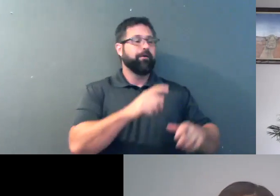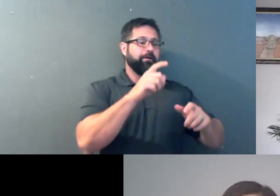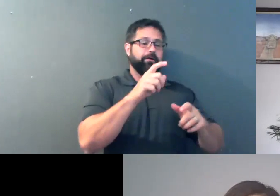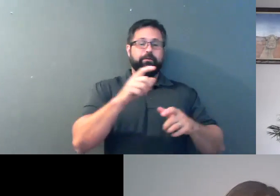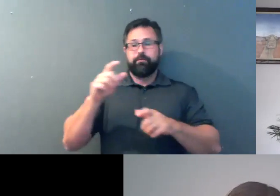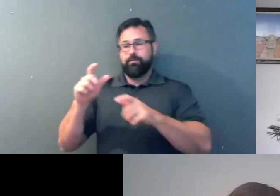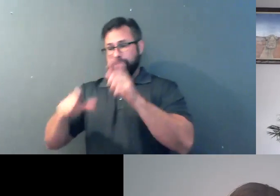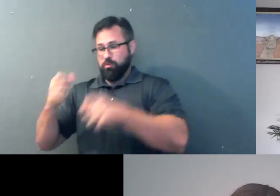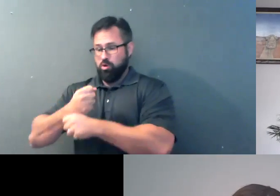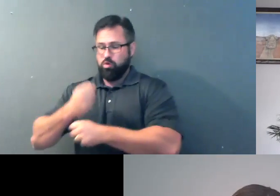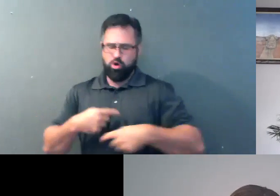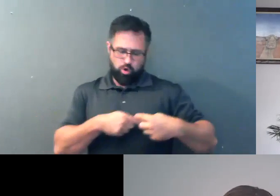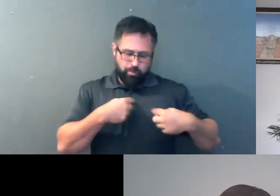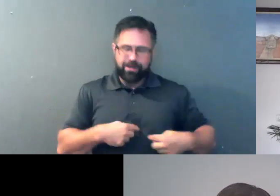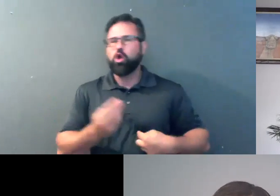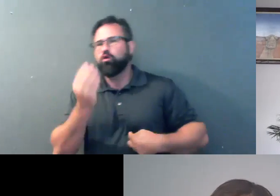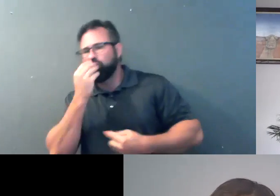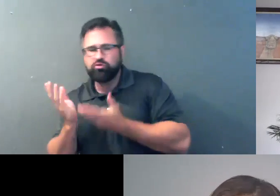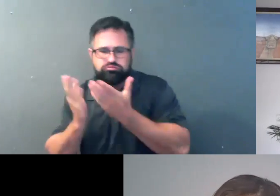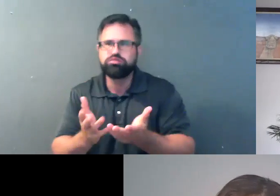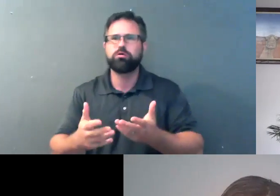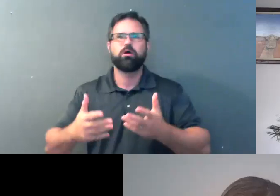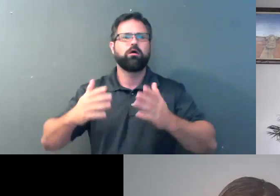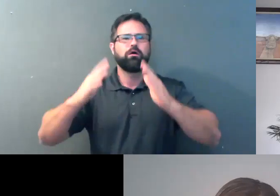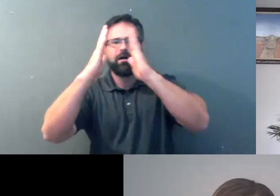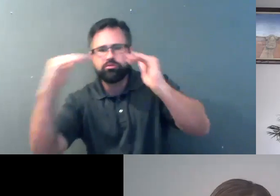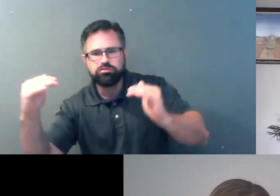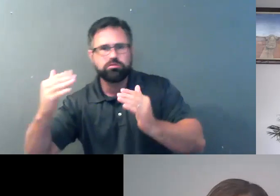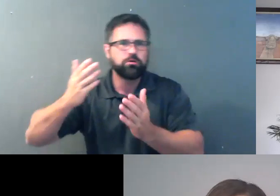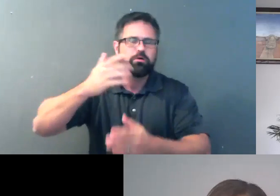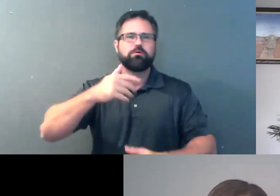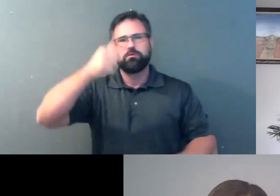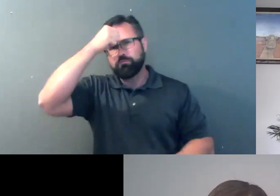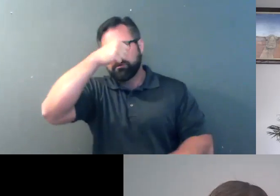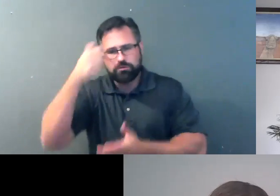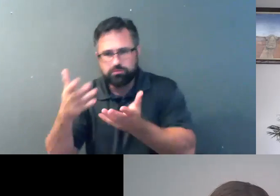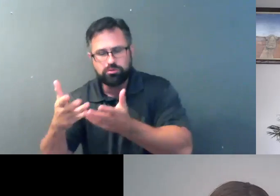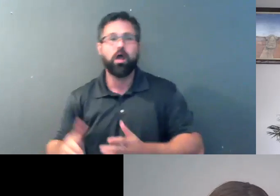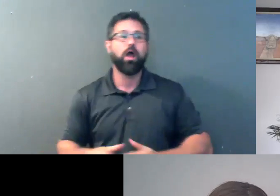under the same rules and by working together interacting during the capacity building